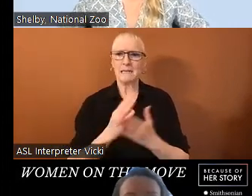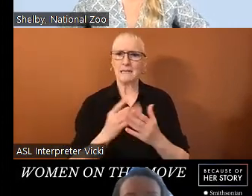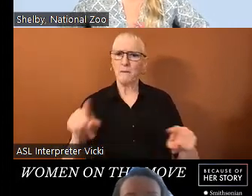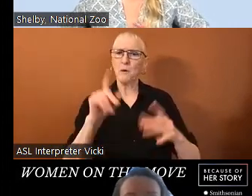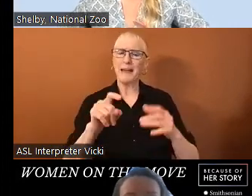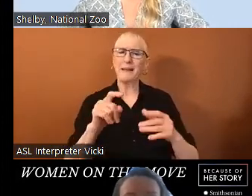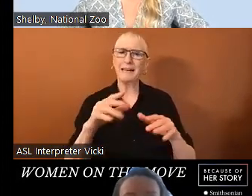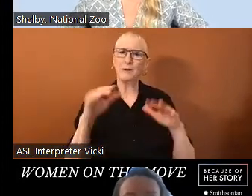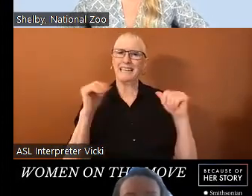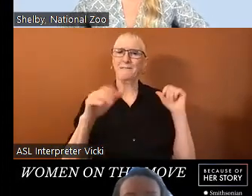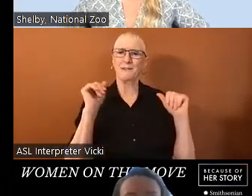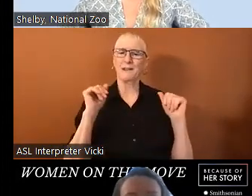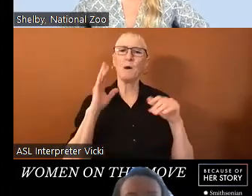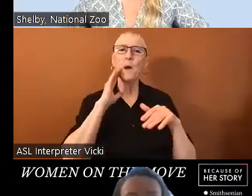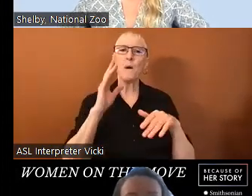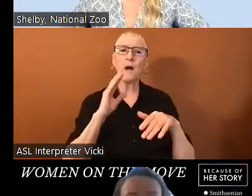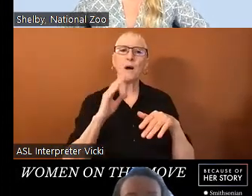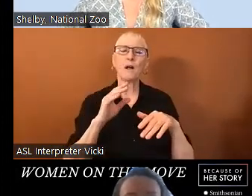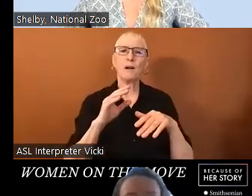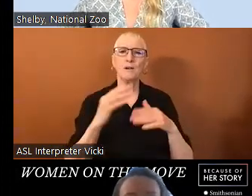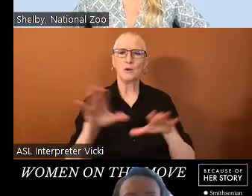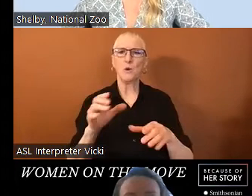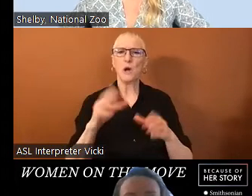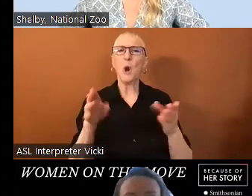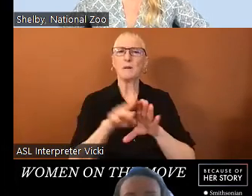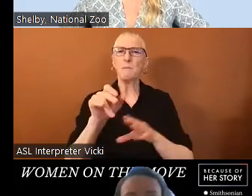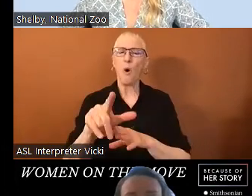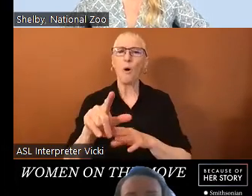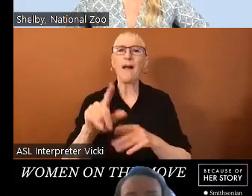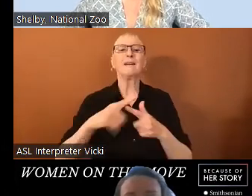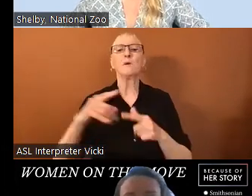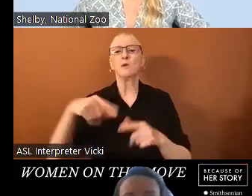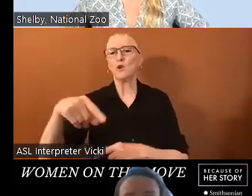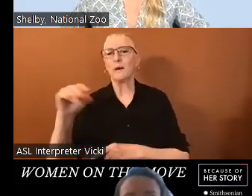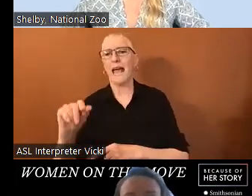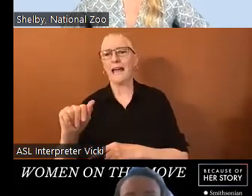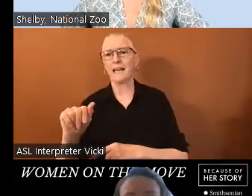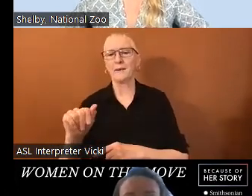we will launch our closing polls now before we jump into this Q&A. Keep those questions coming.